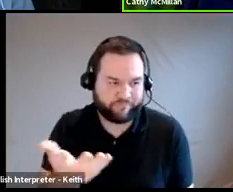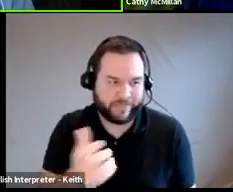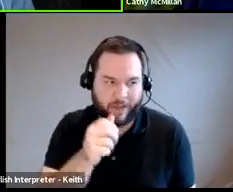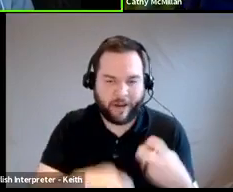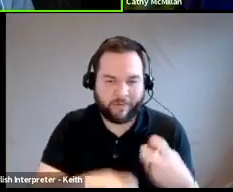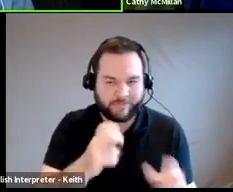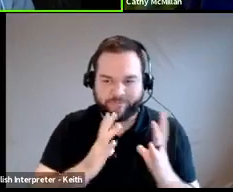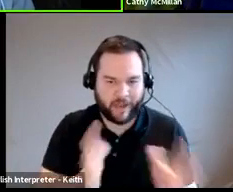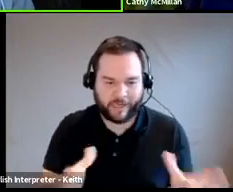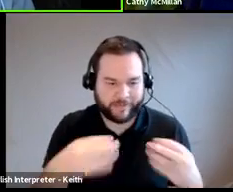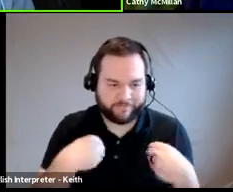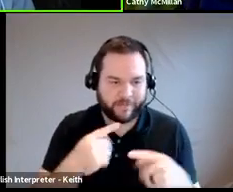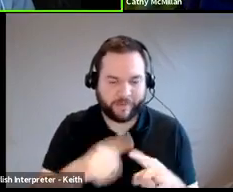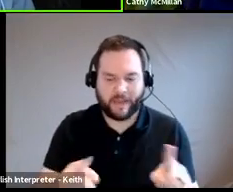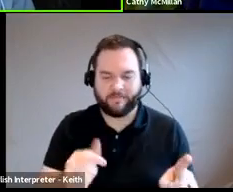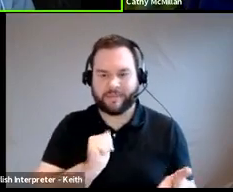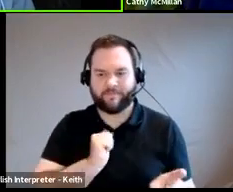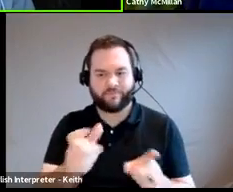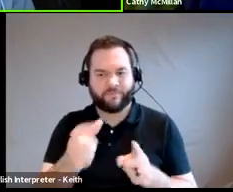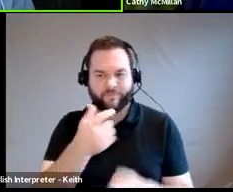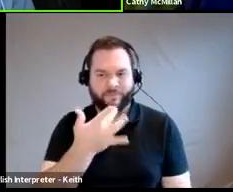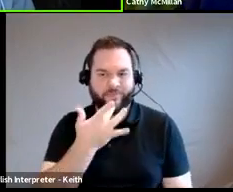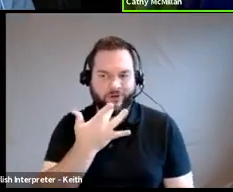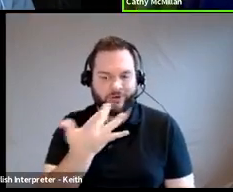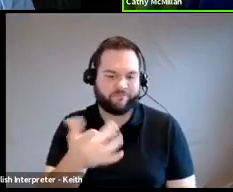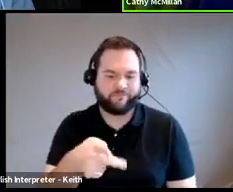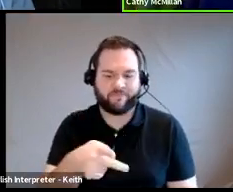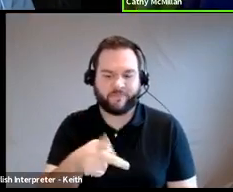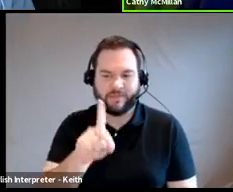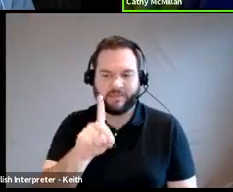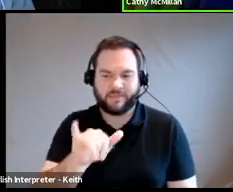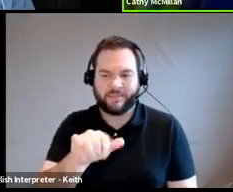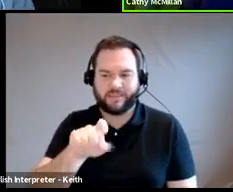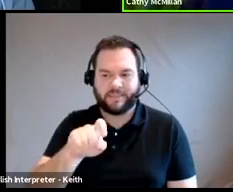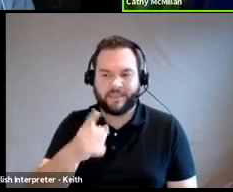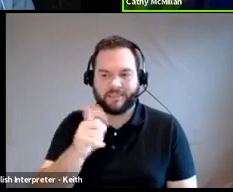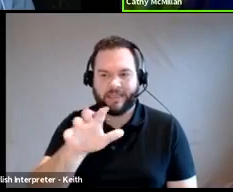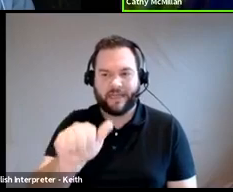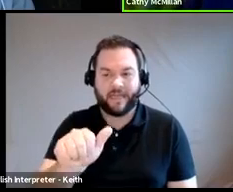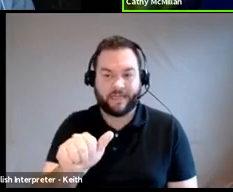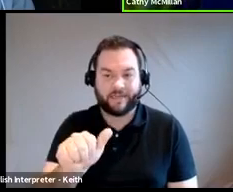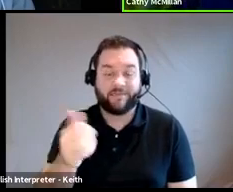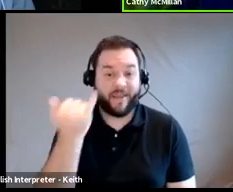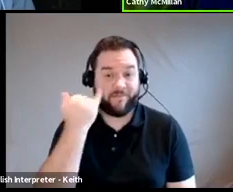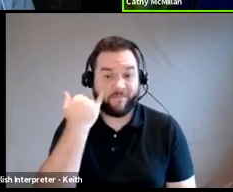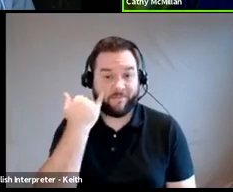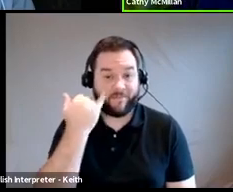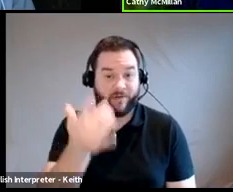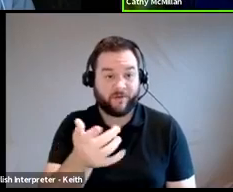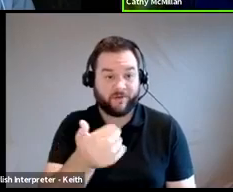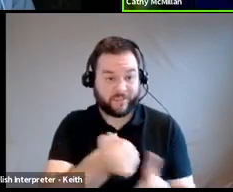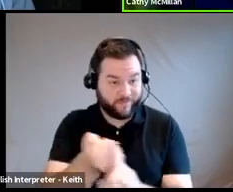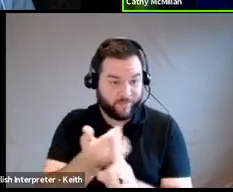I don't get mad at them, I just say dyslexia right back. Yeah. So there's my little spiel about whether you should say just